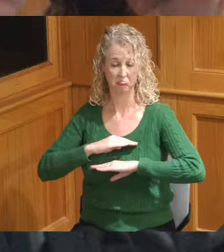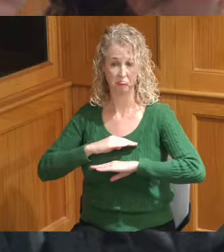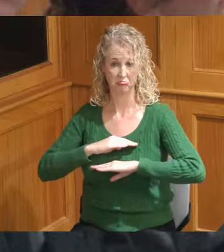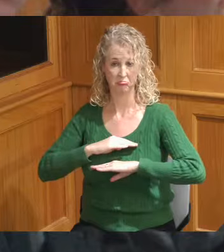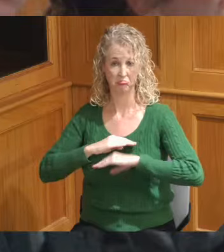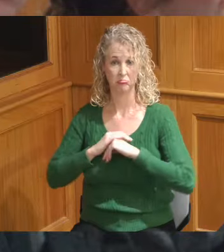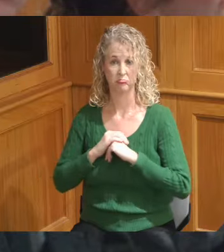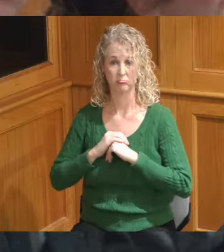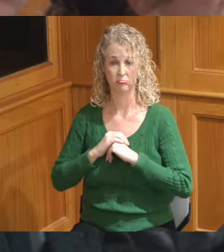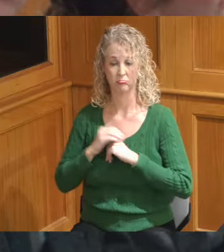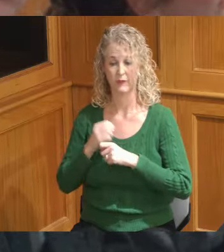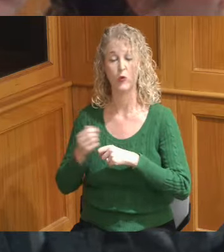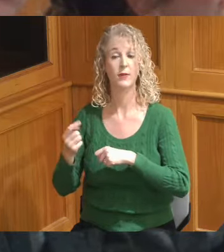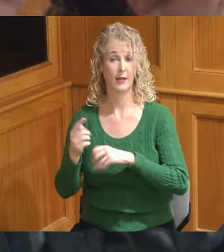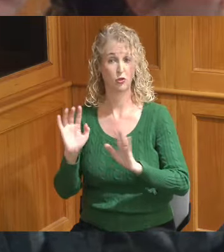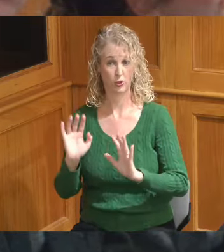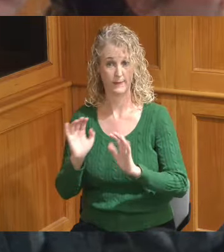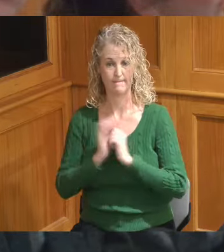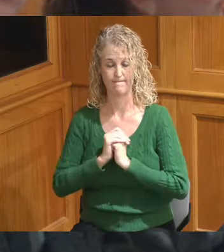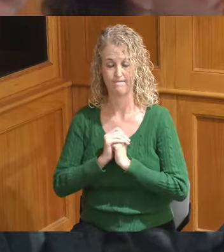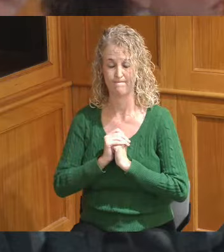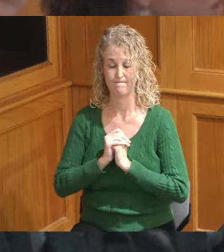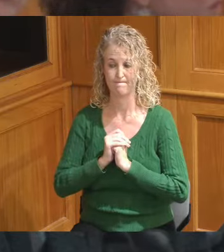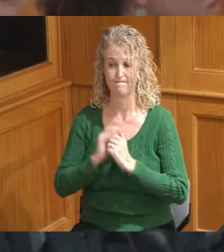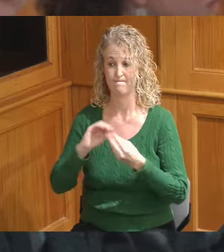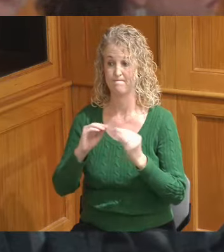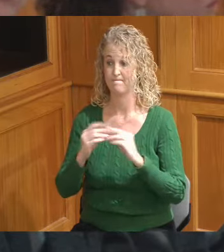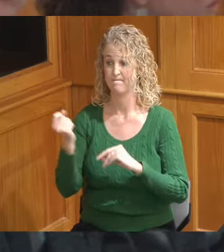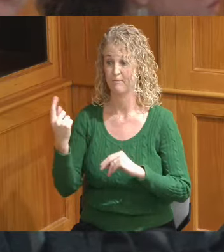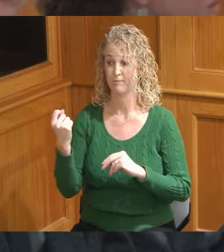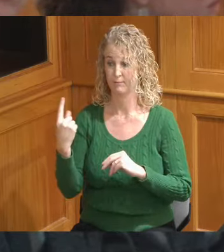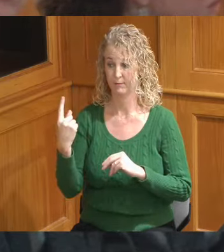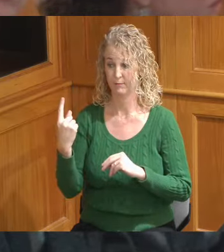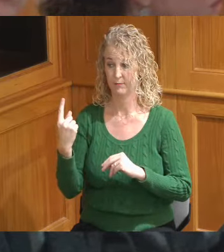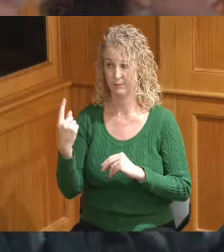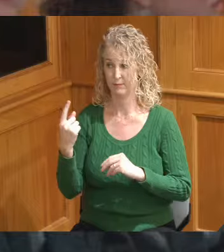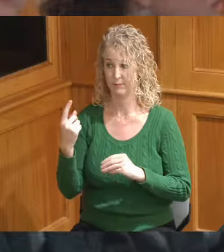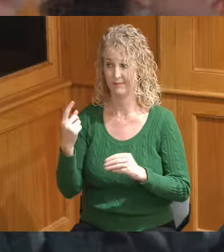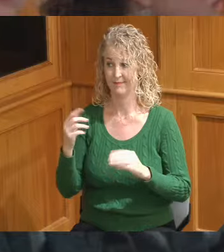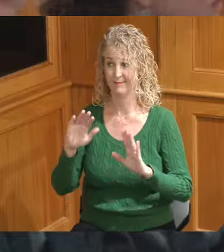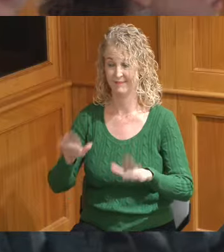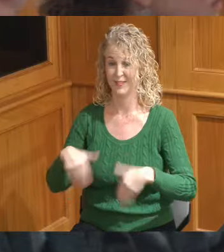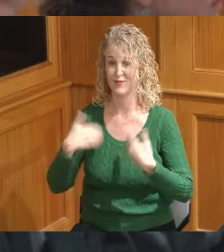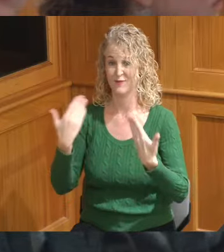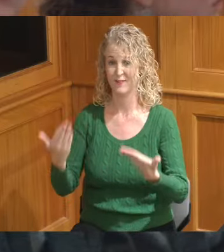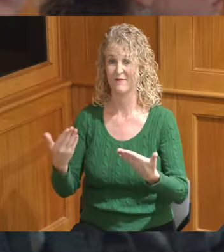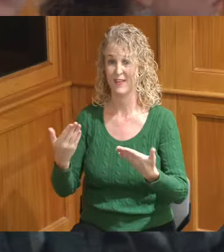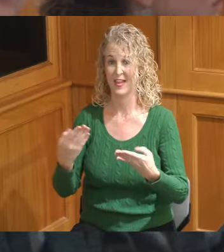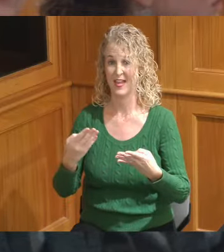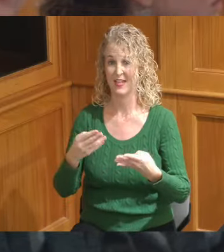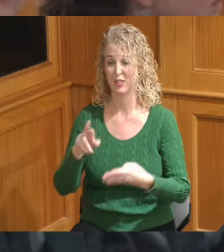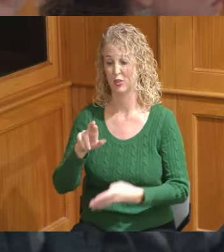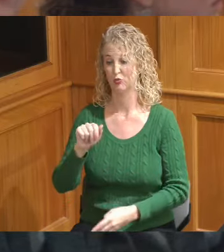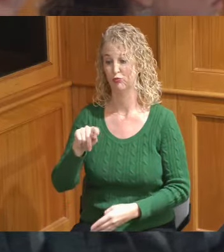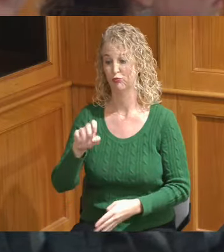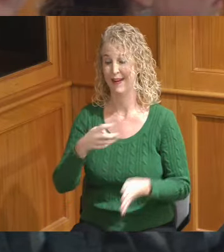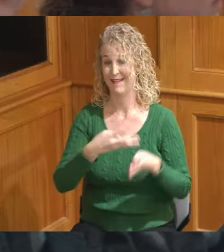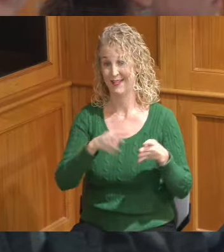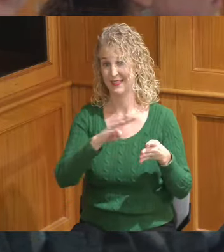operations in 2026. item 11 is our revised sewer rate schedule to be effective as of January 1 of